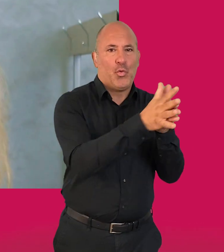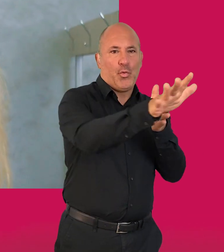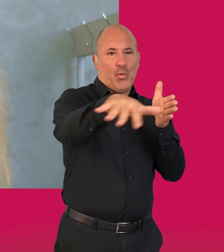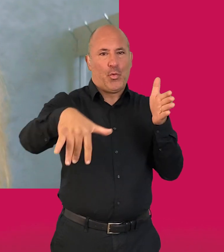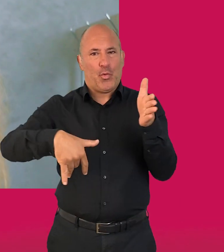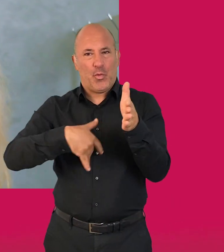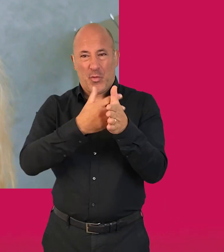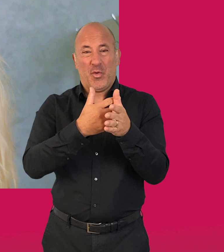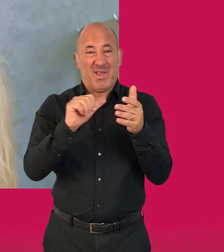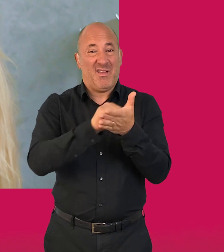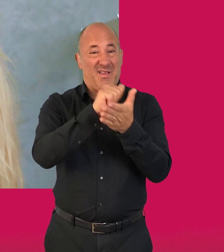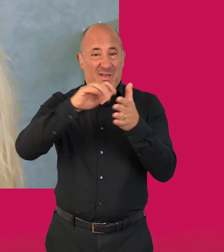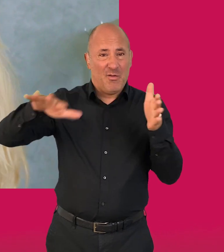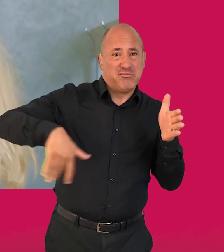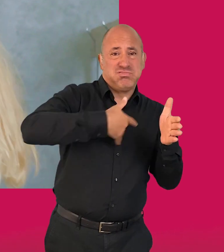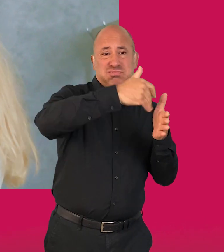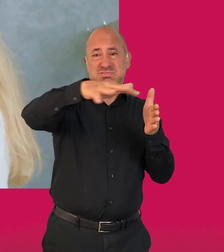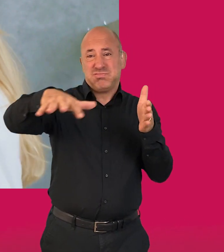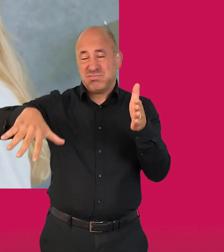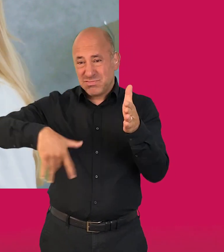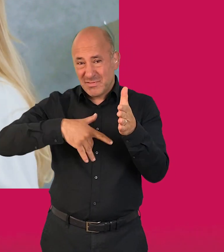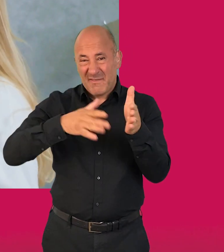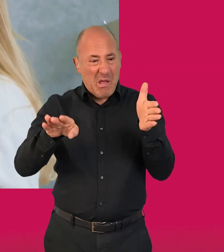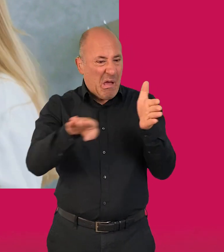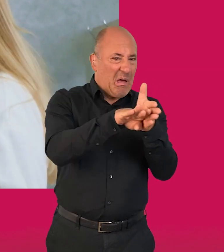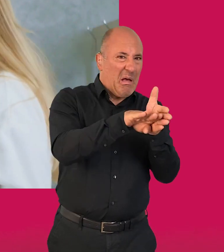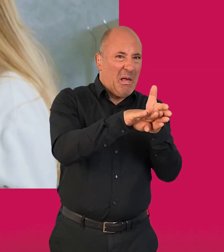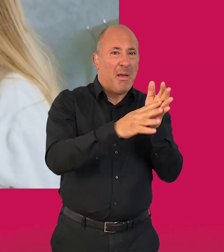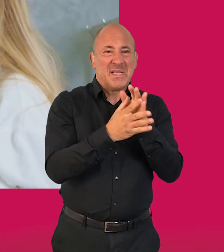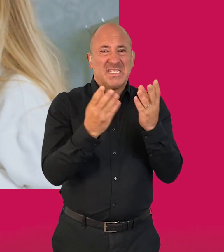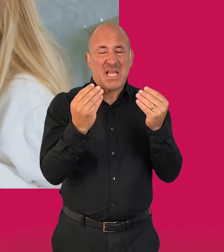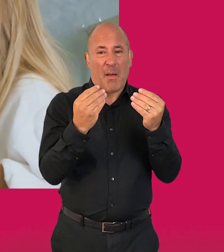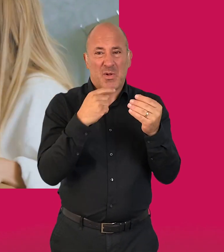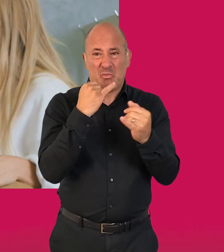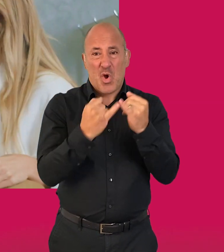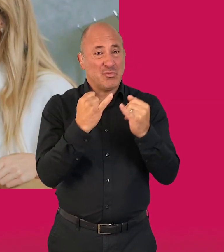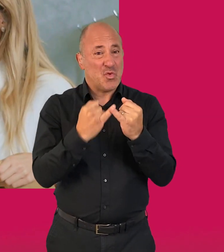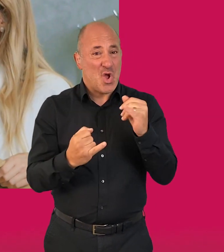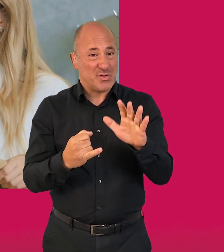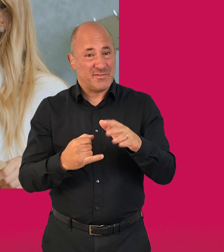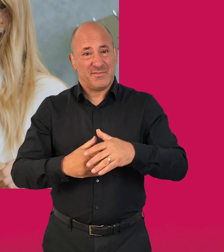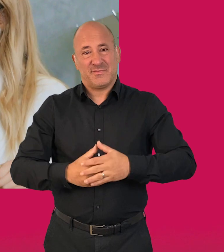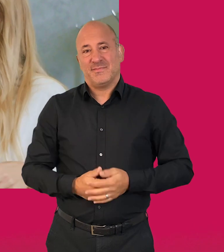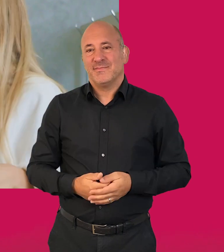and avoid overfilling cupboards because it may prevent air circulating properly and can cause damp build up.